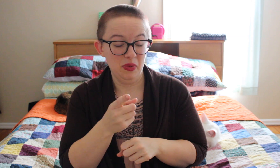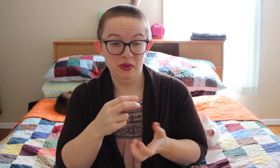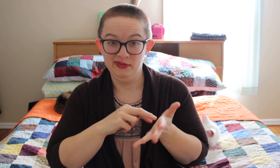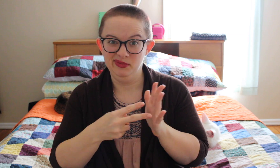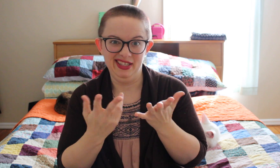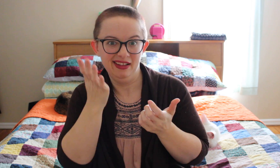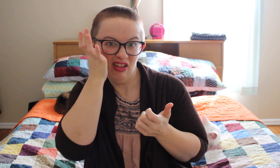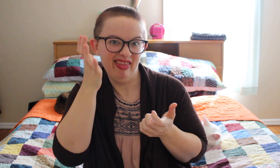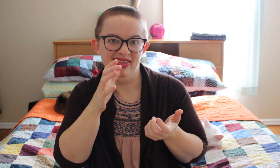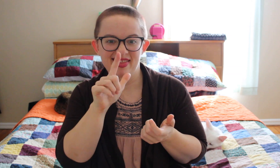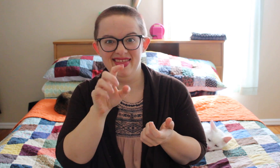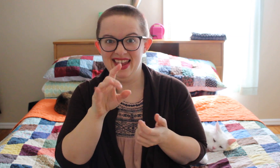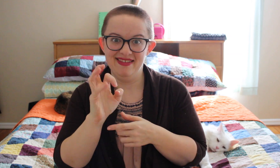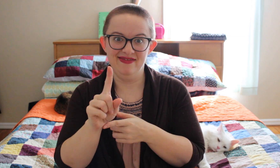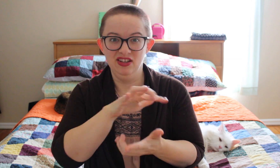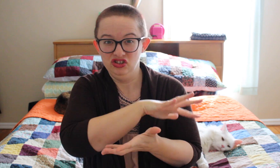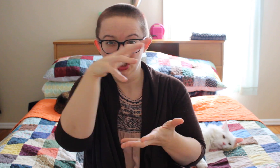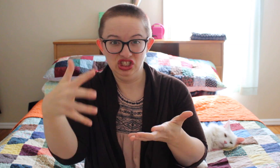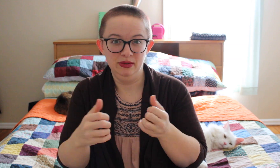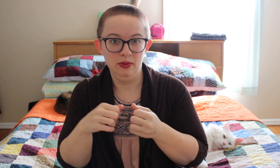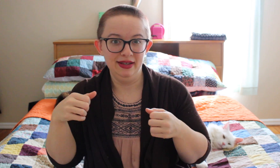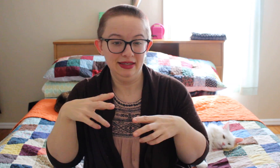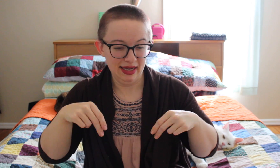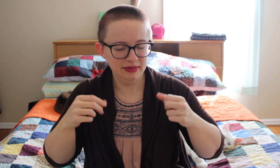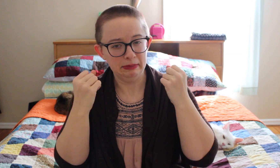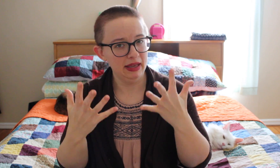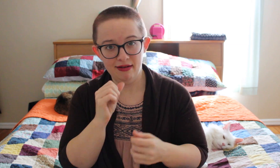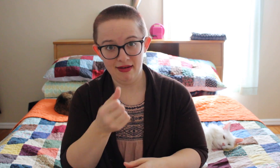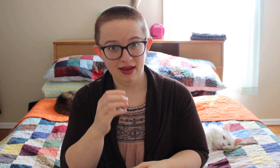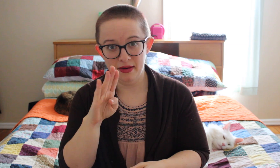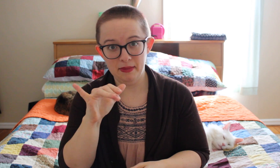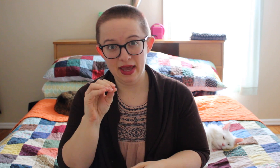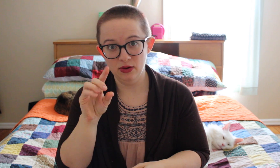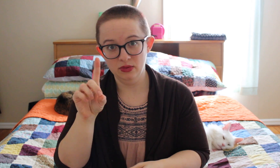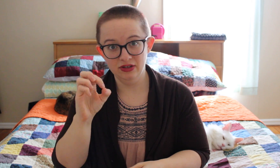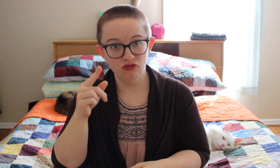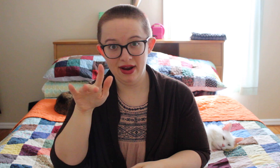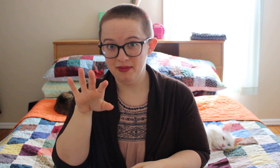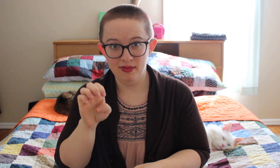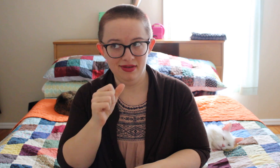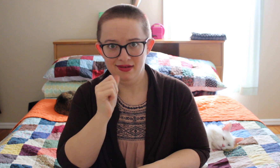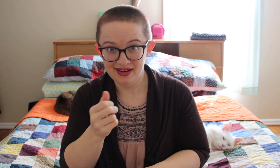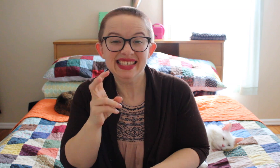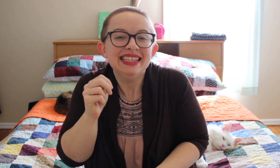you just use so many that the landfills are just full of diapers and a lot of them aren't biodegradable